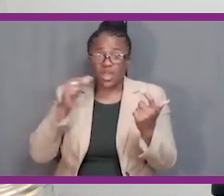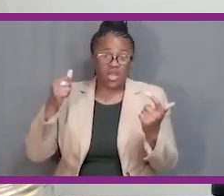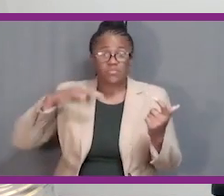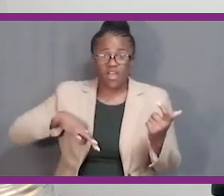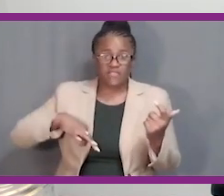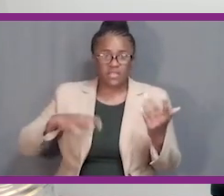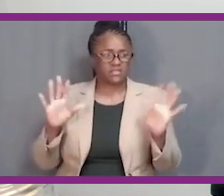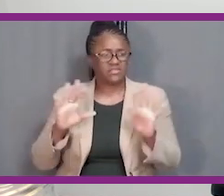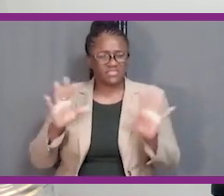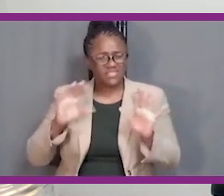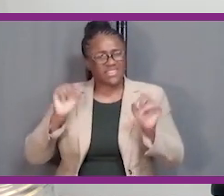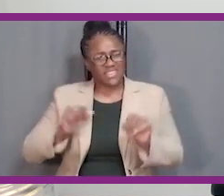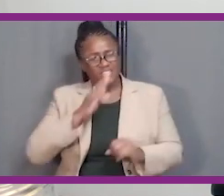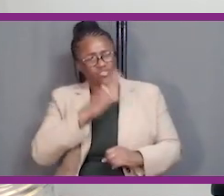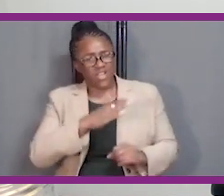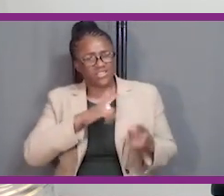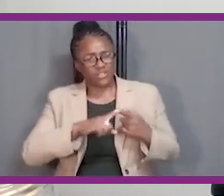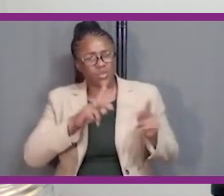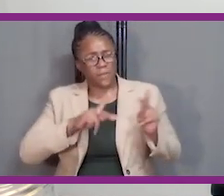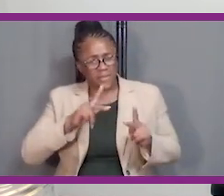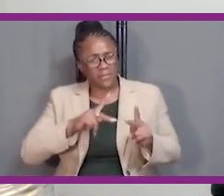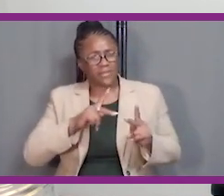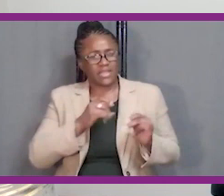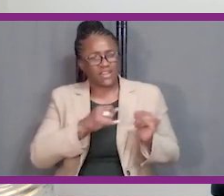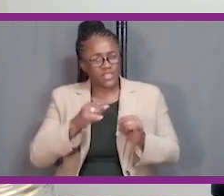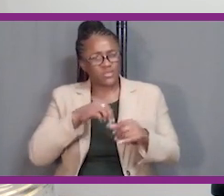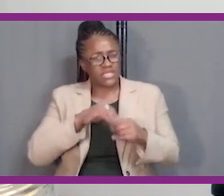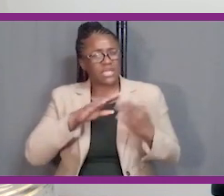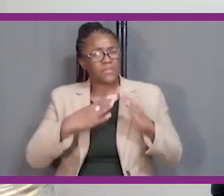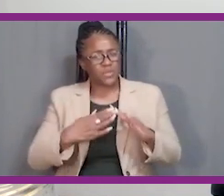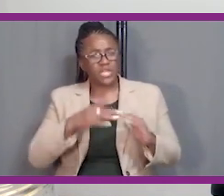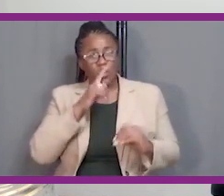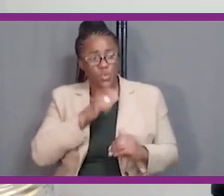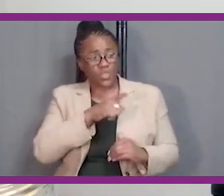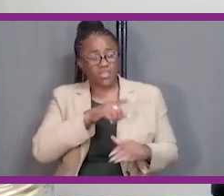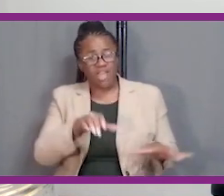are actively taking care of their community and building community, practicing care work, etc.